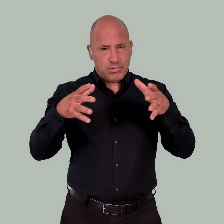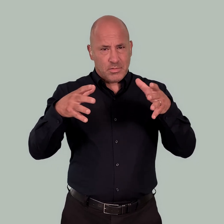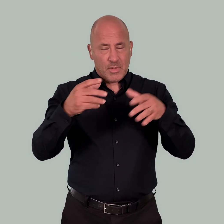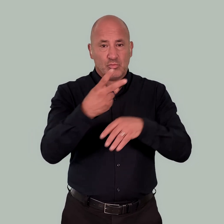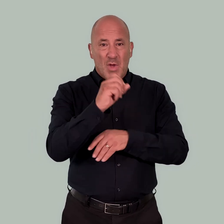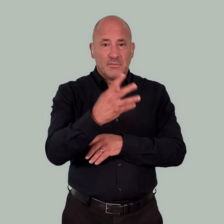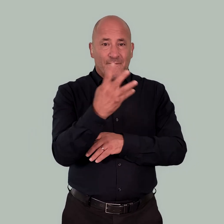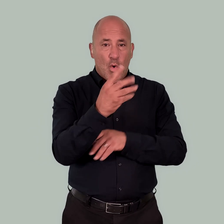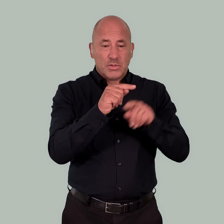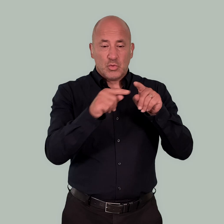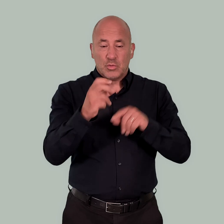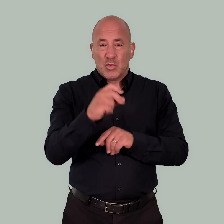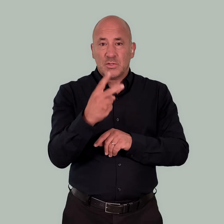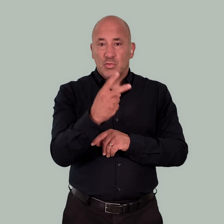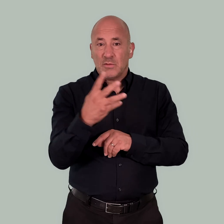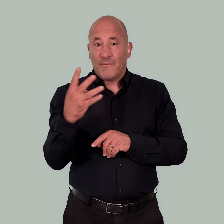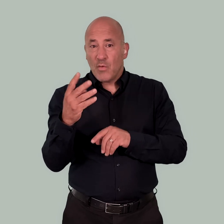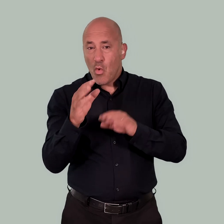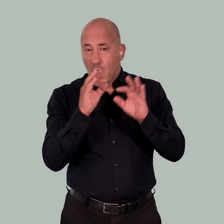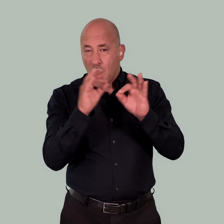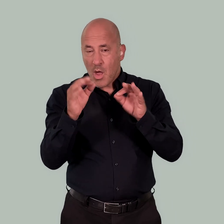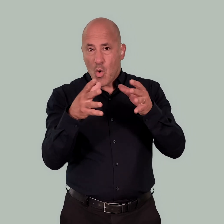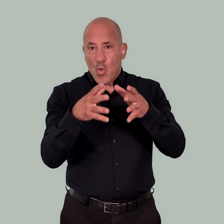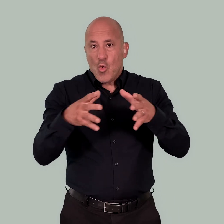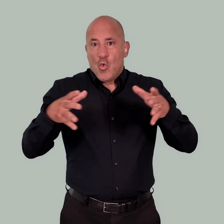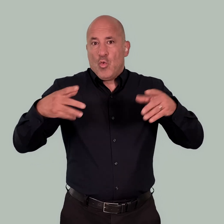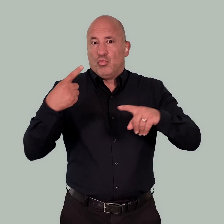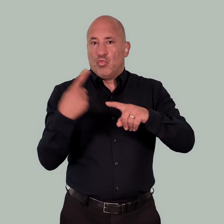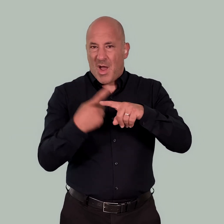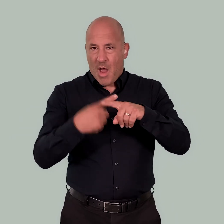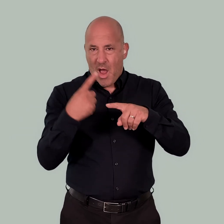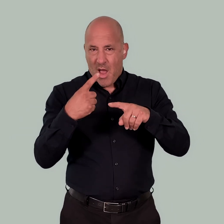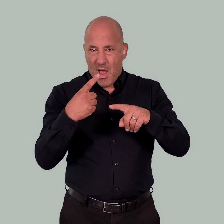with a quickening of pace between the 2014 and 2024 surveys,